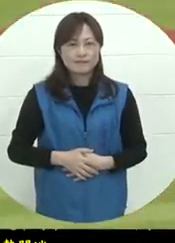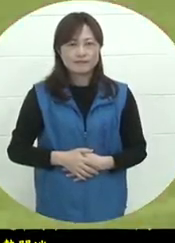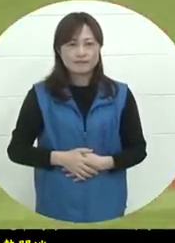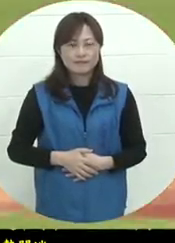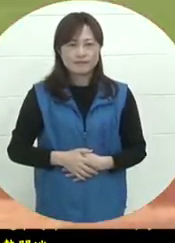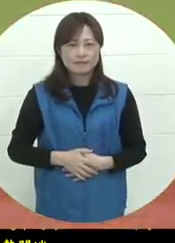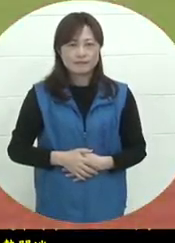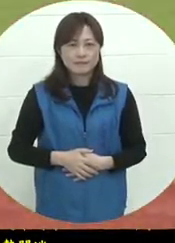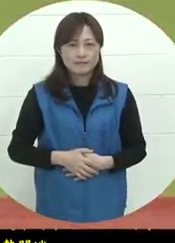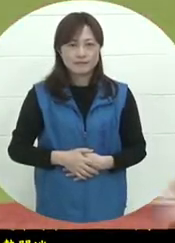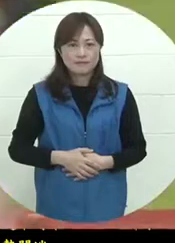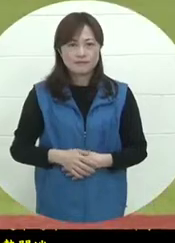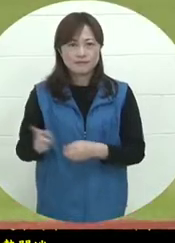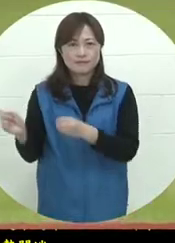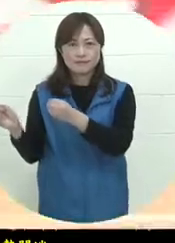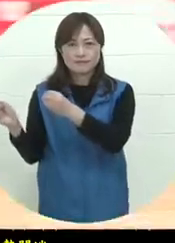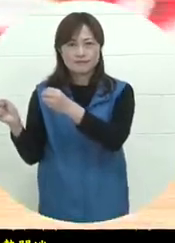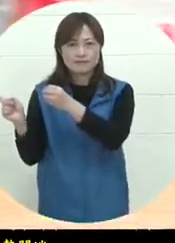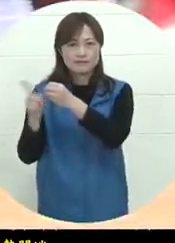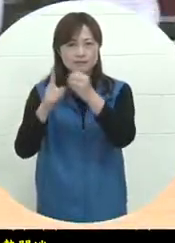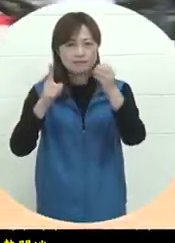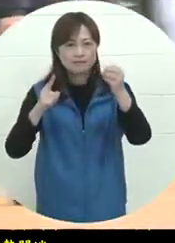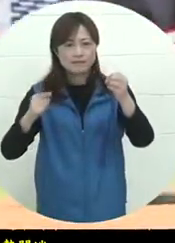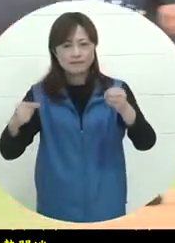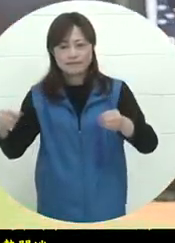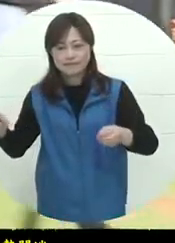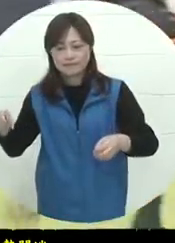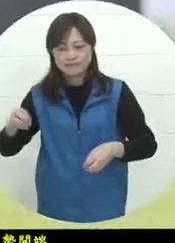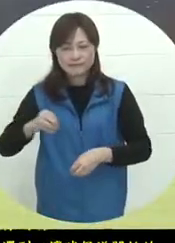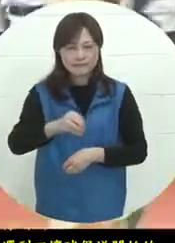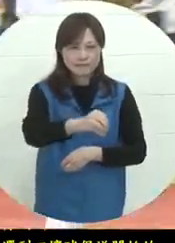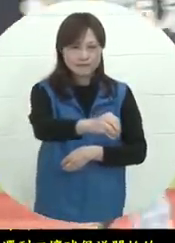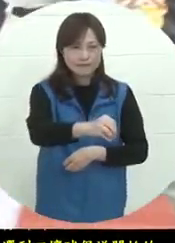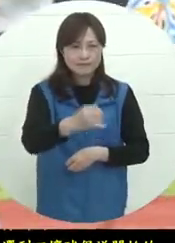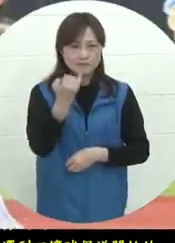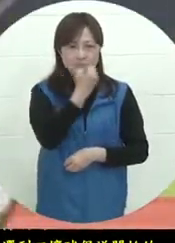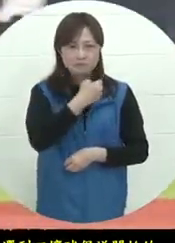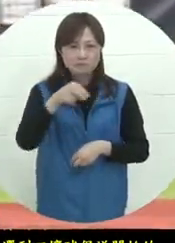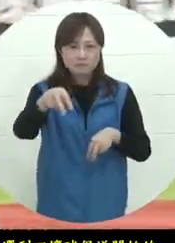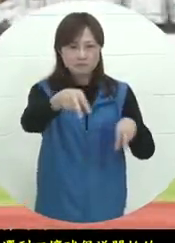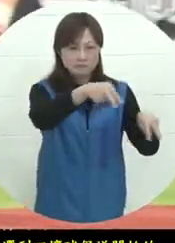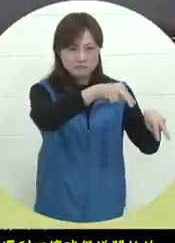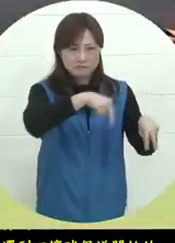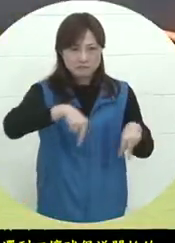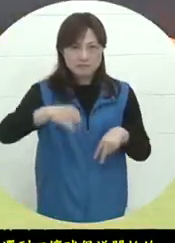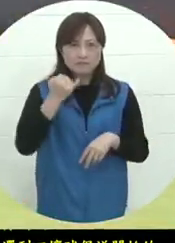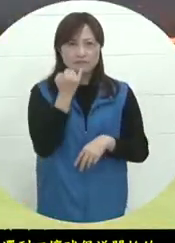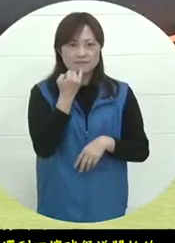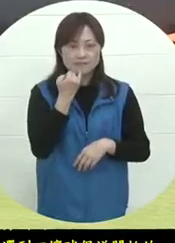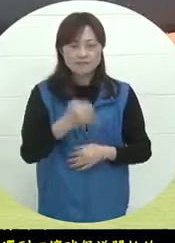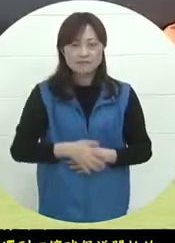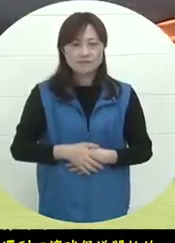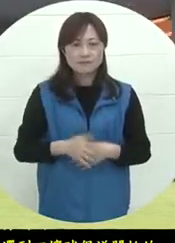Oh well, this ball went directly through the middle of the defense. It seemed that at least two runners would come back to score , and a runner on first base